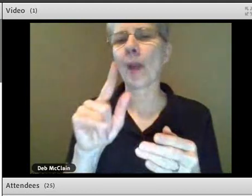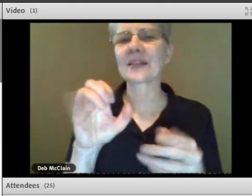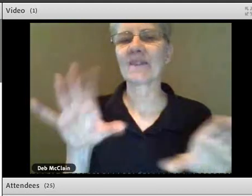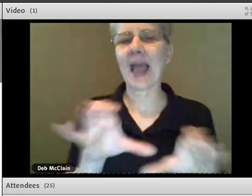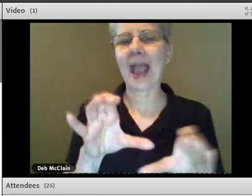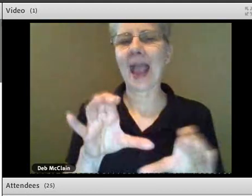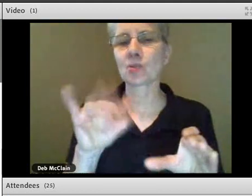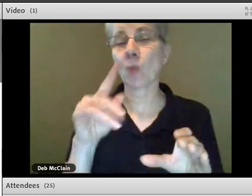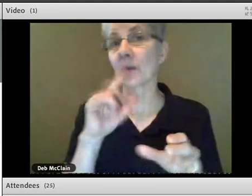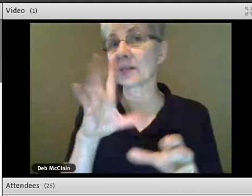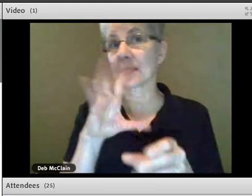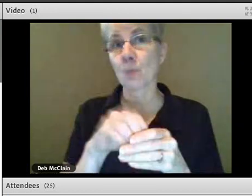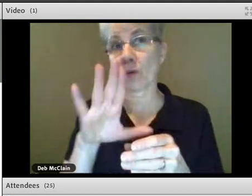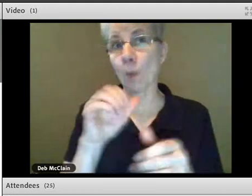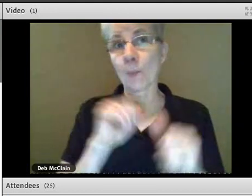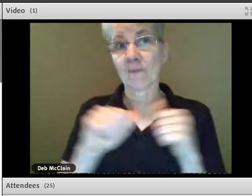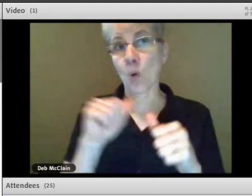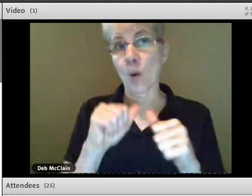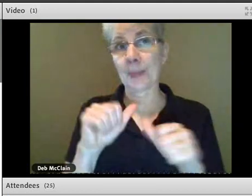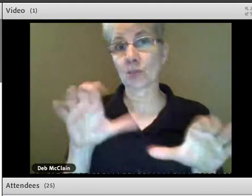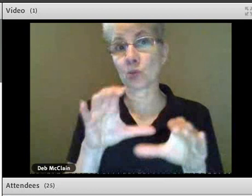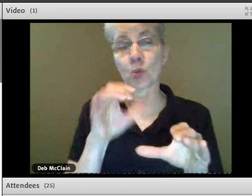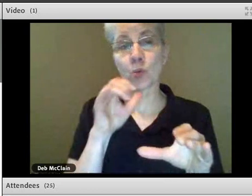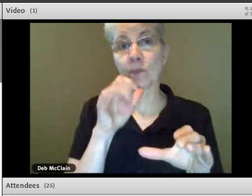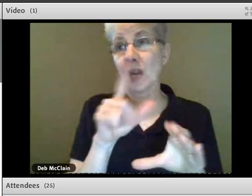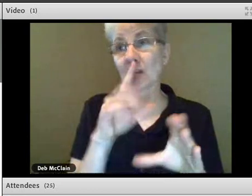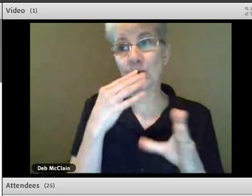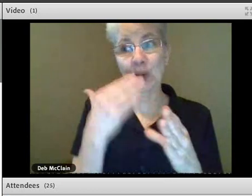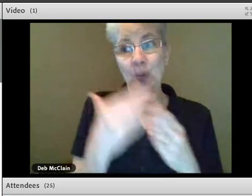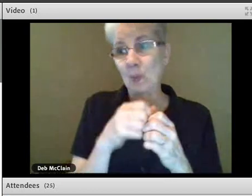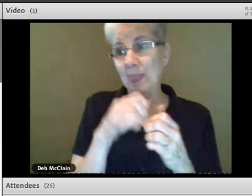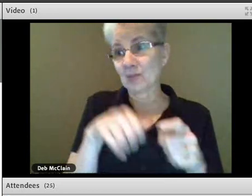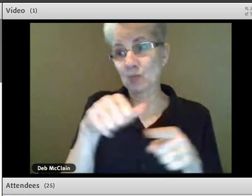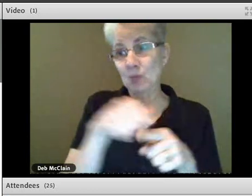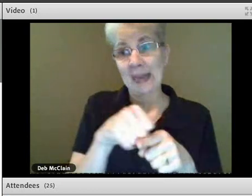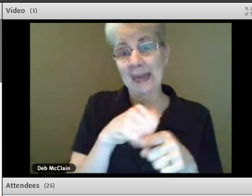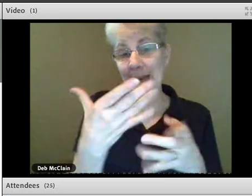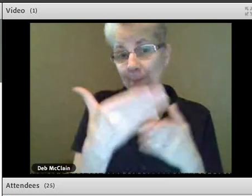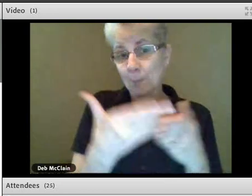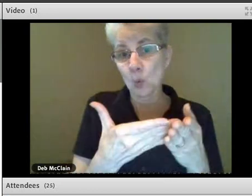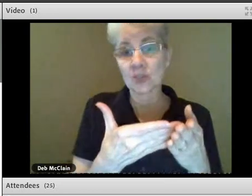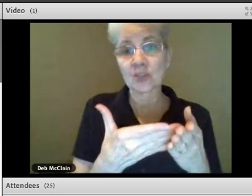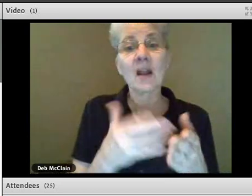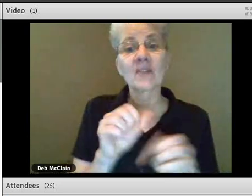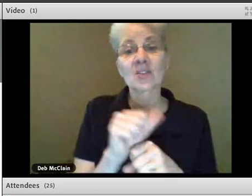because it's part of your performance. "Hey, you're not doing too good with this training portion of the job.